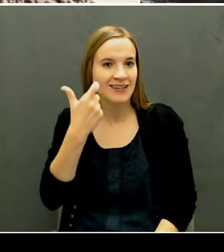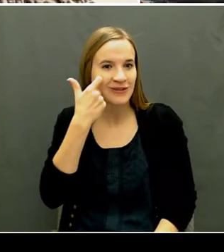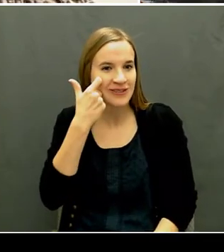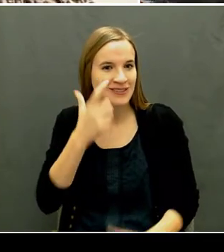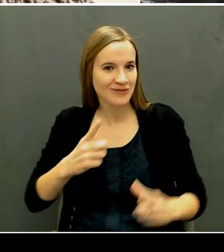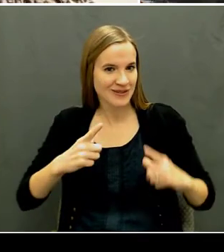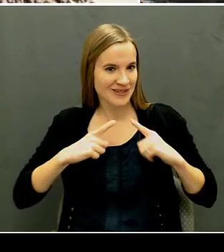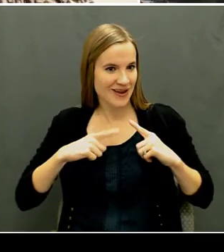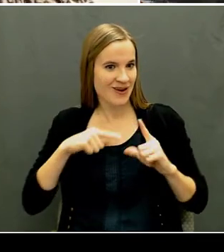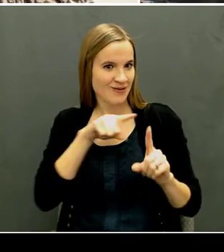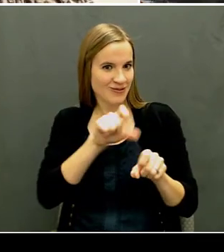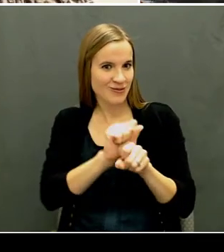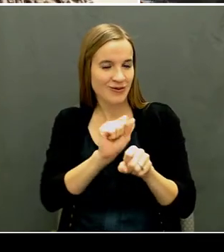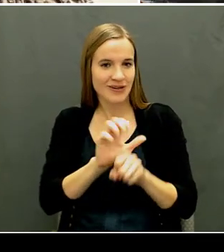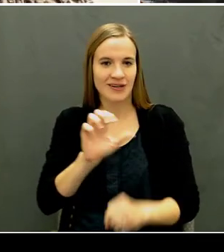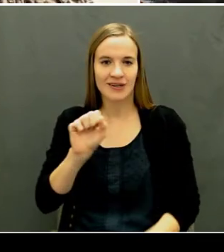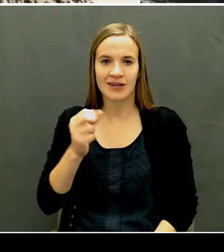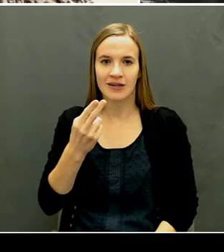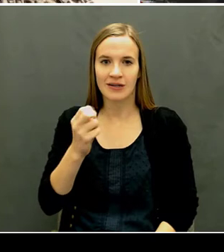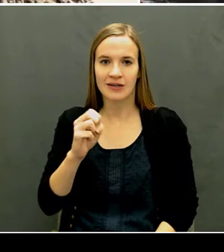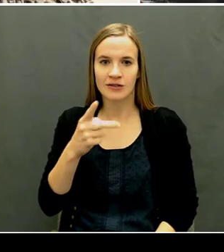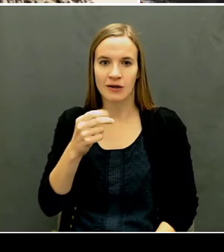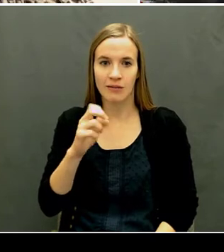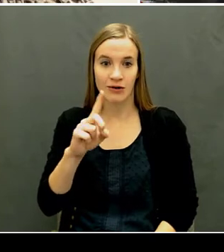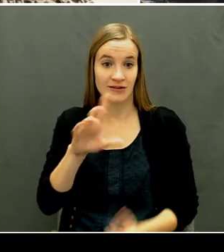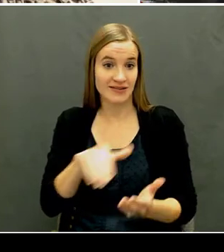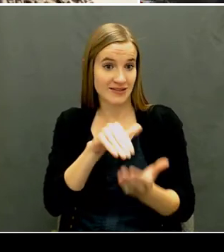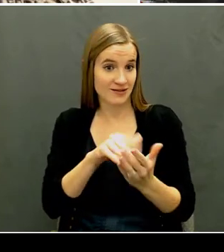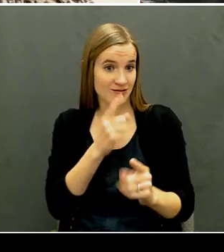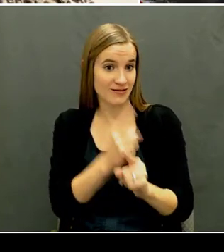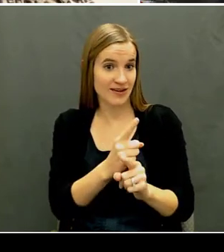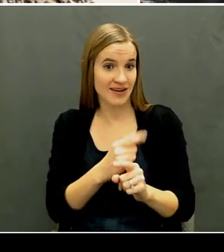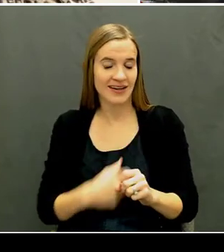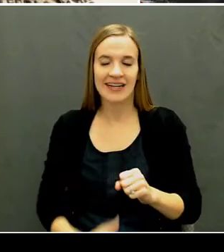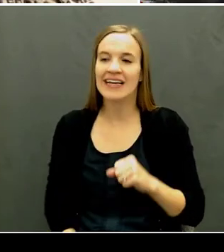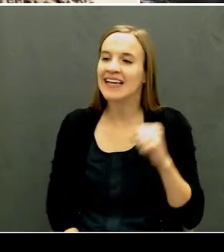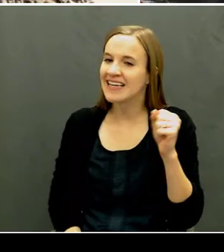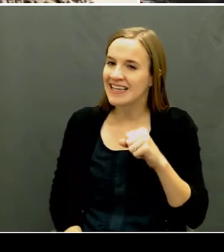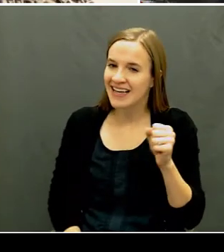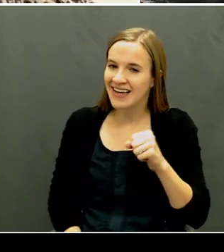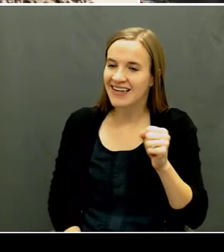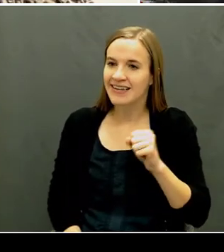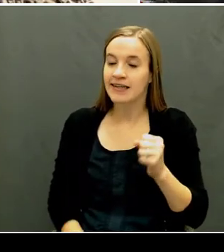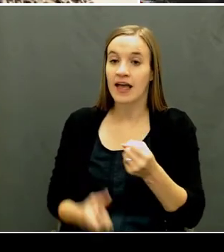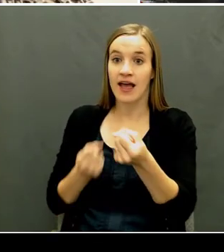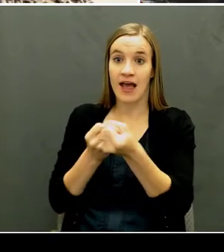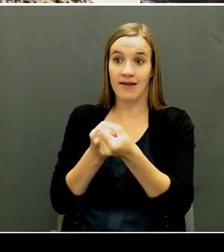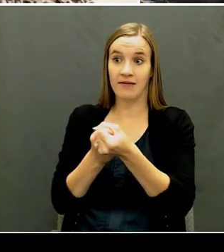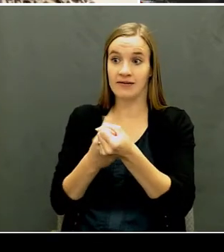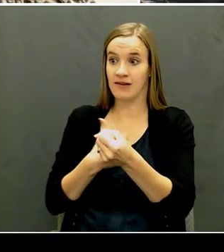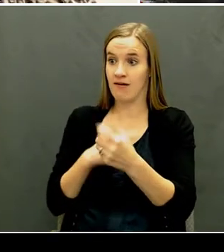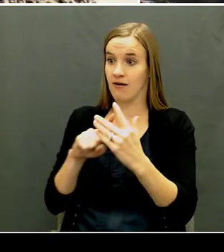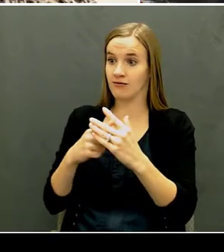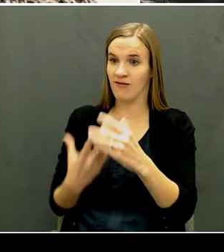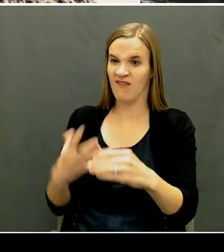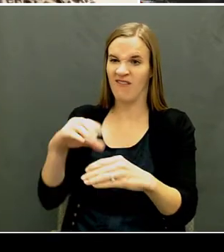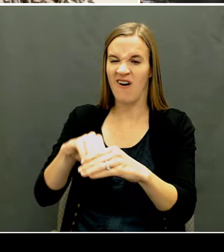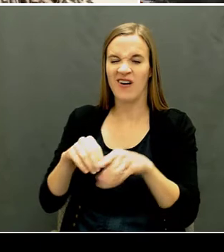Mark Johnson: Yeah, I am. Actually, I got started in the 70s when I was in North Carolina, and